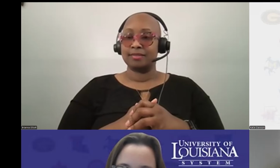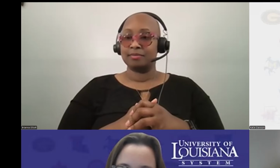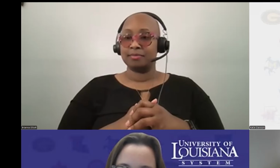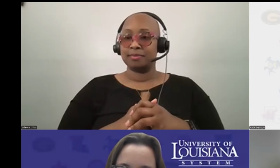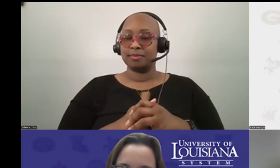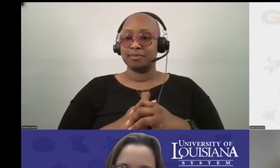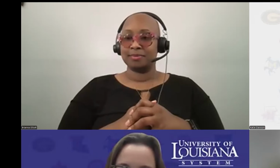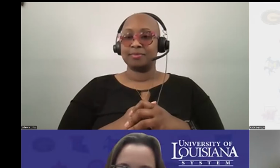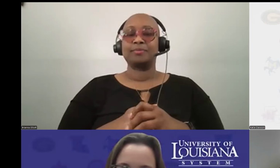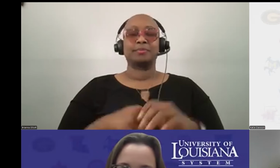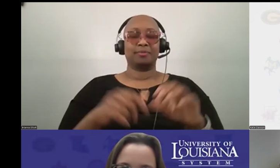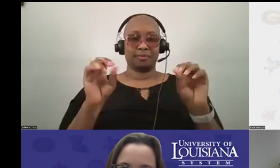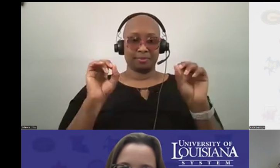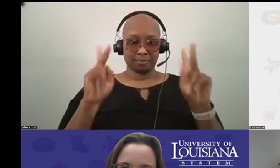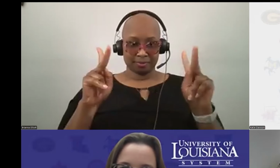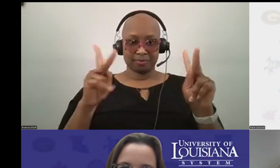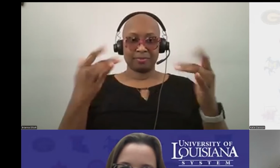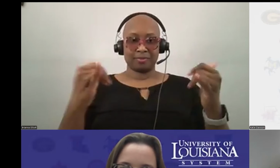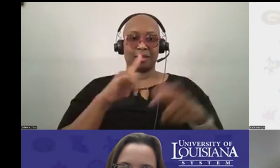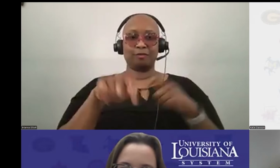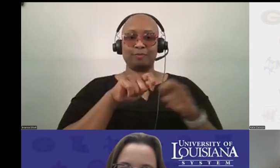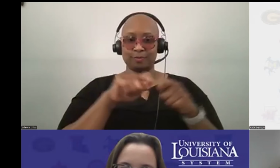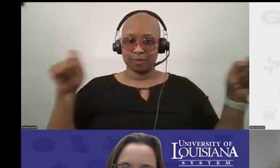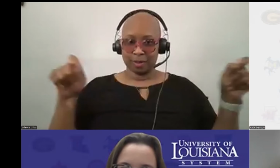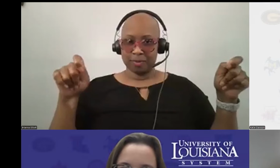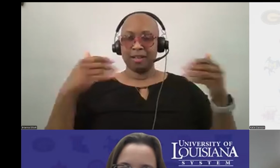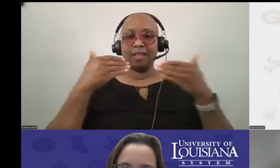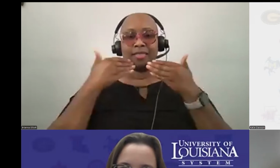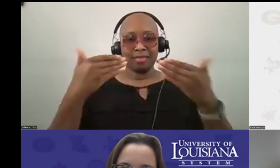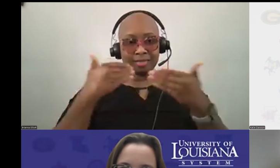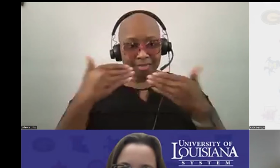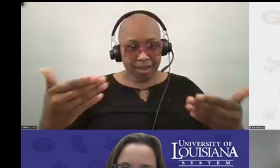All right, everyone. Well, we're going to wrap it up. Thank you so much to our amazing presenters,